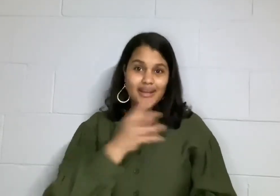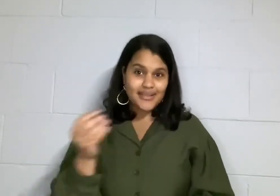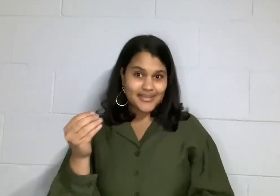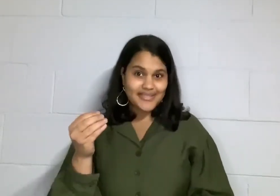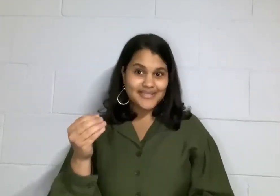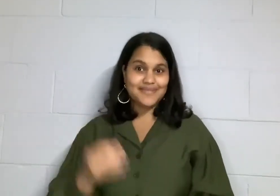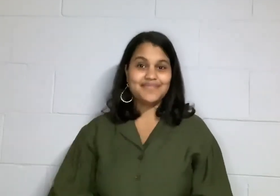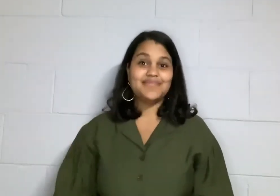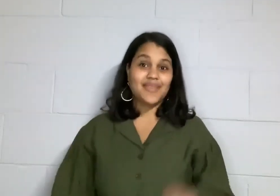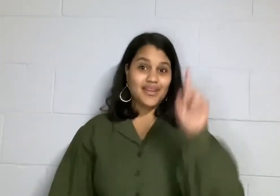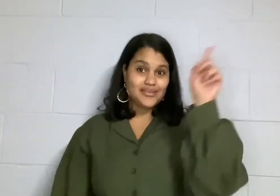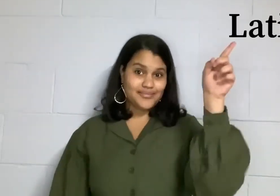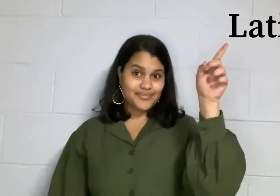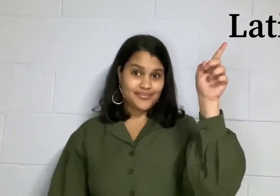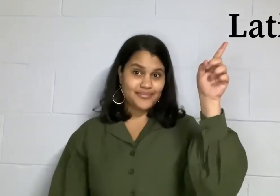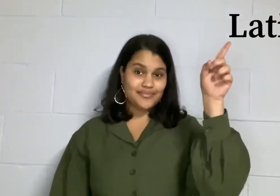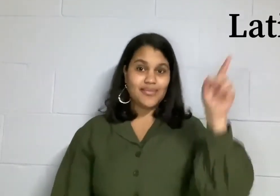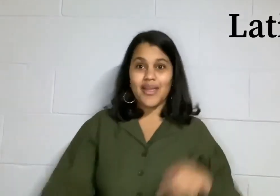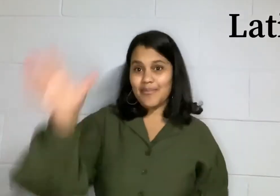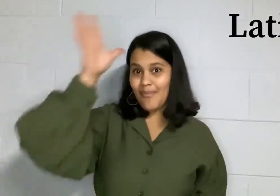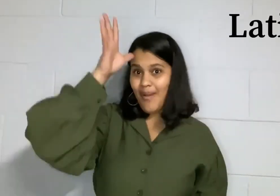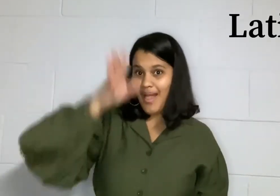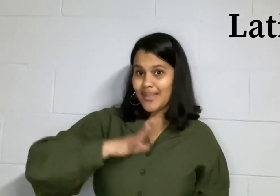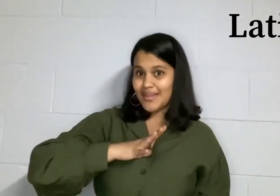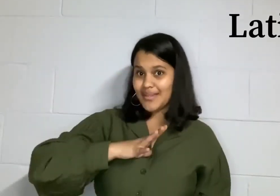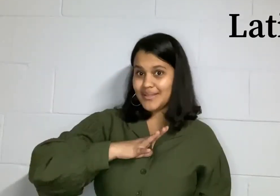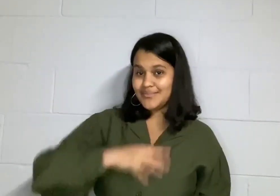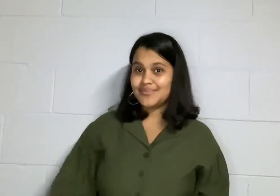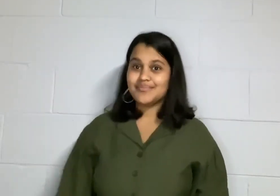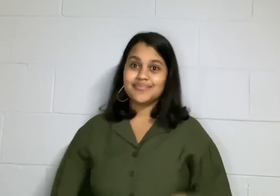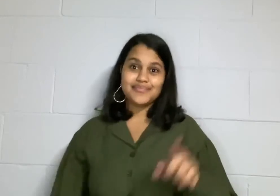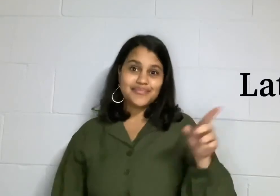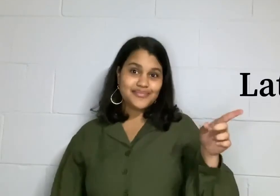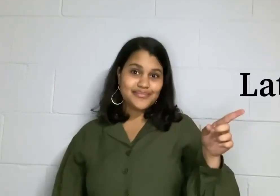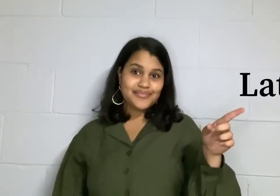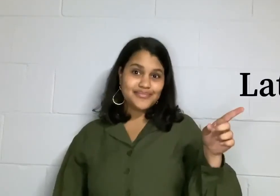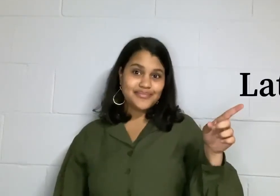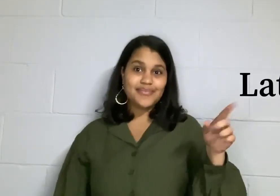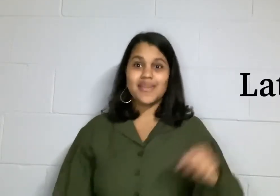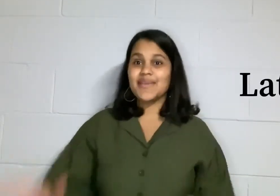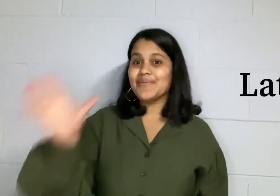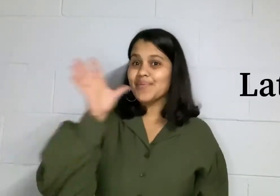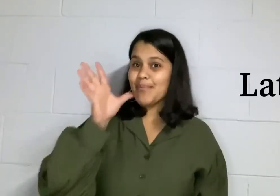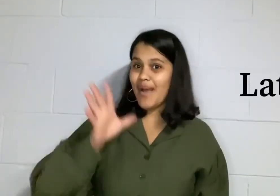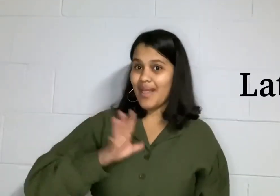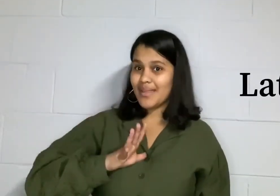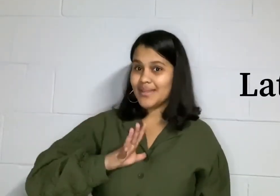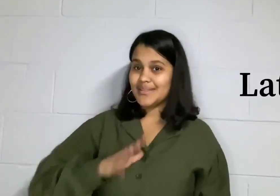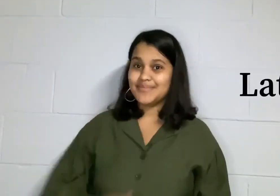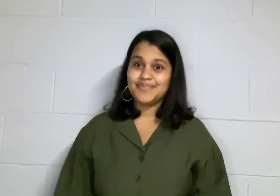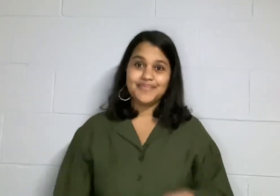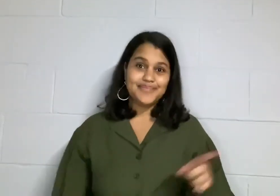And, Latino is referring to a male. Latina is referring to a female.